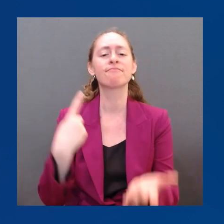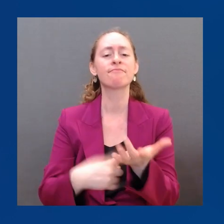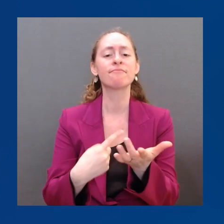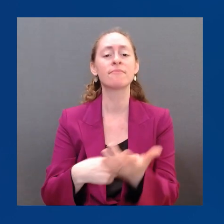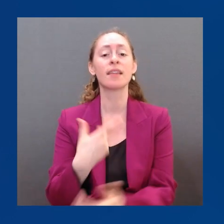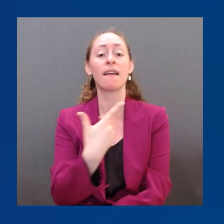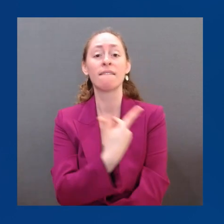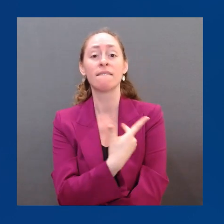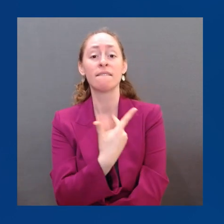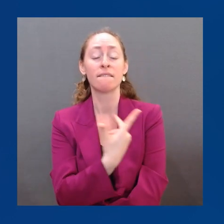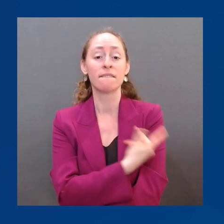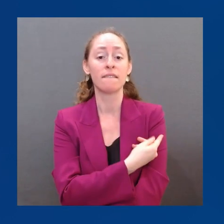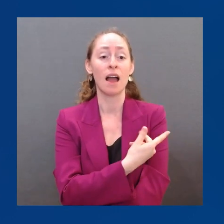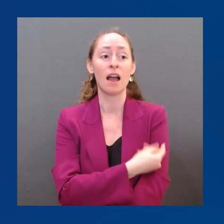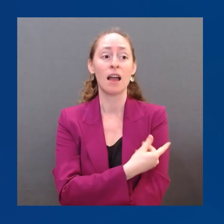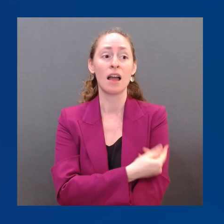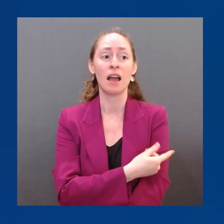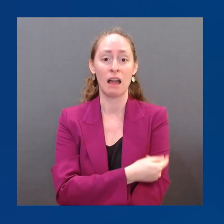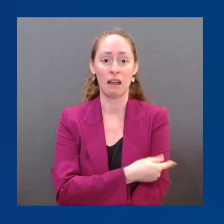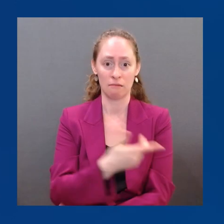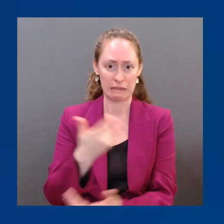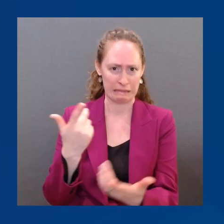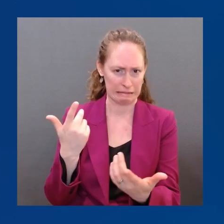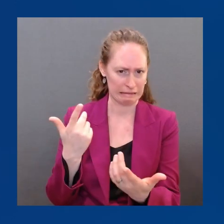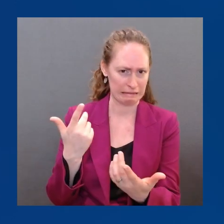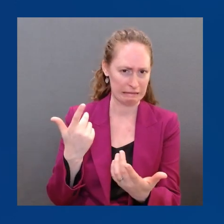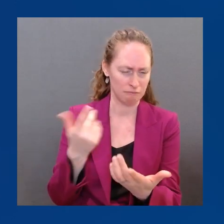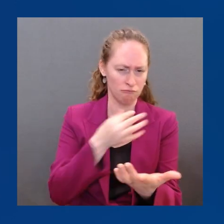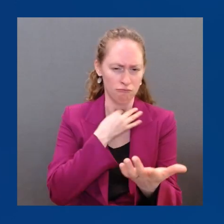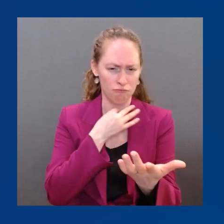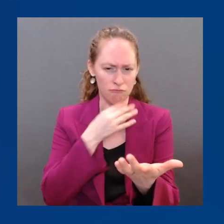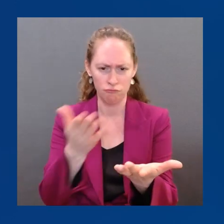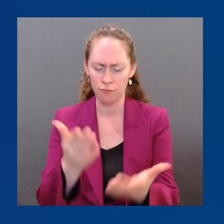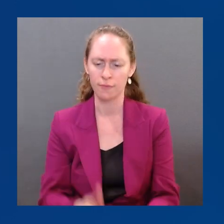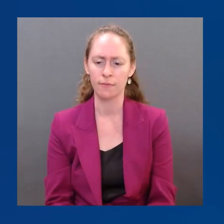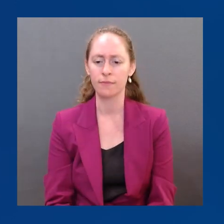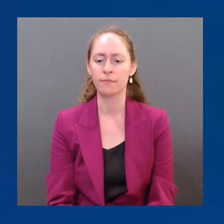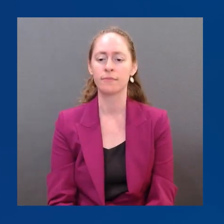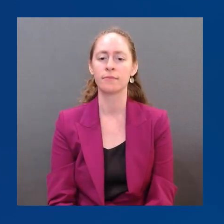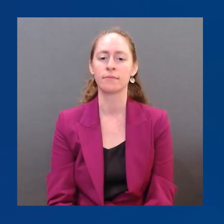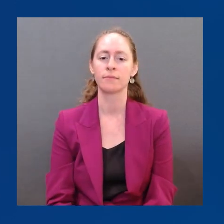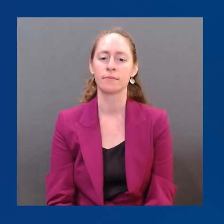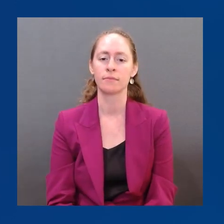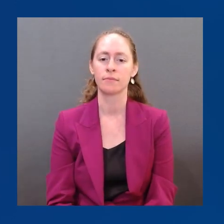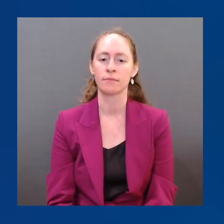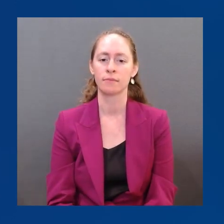Dr. Jha: Tony, do you want to take that? Dr. Fauci: Yeah, I have not seen that paper, since I was doing other things this morning.